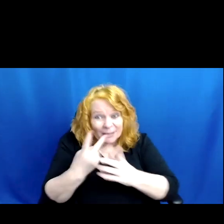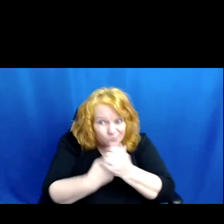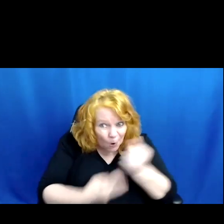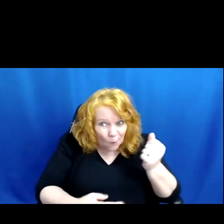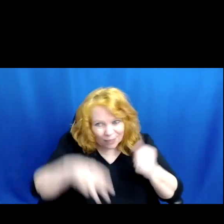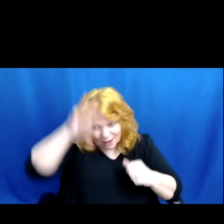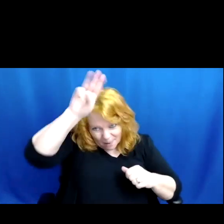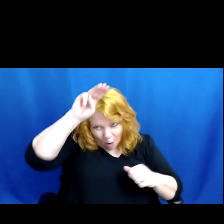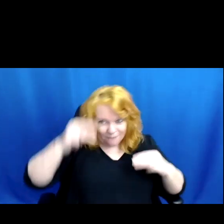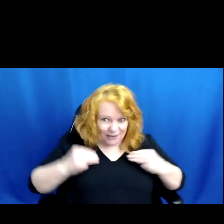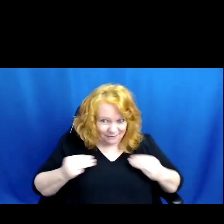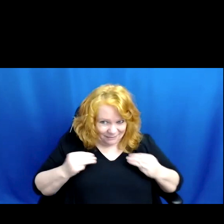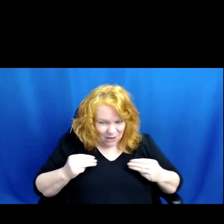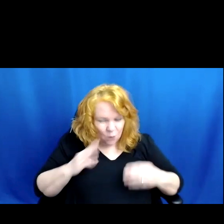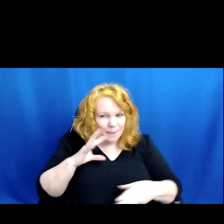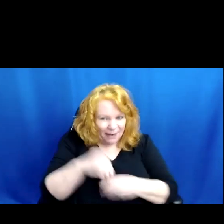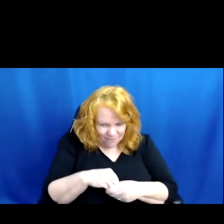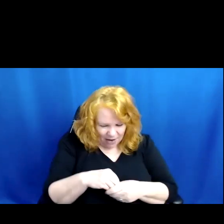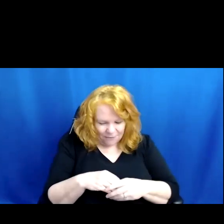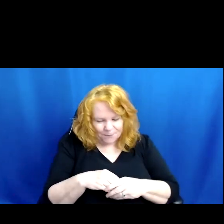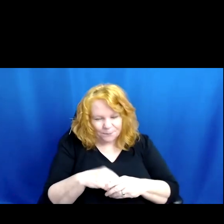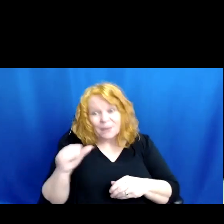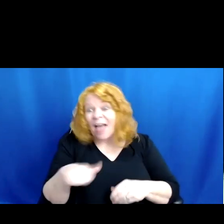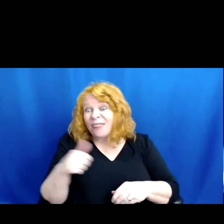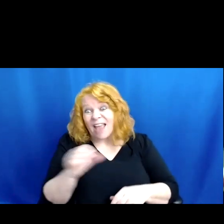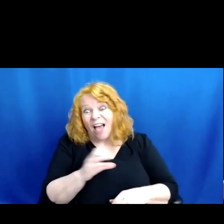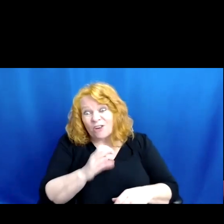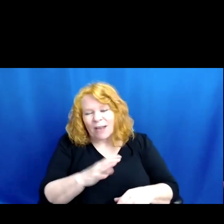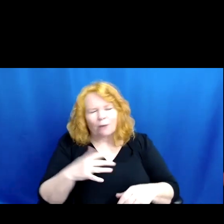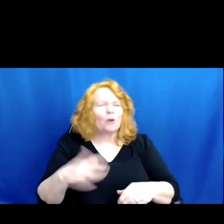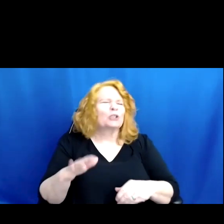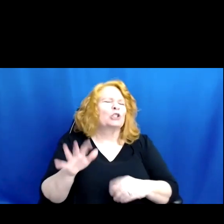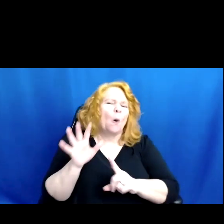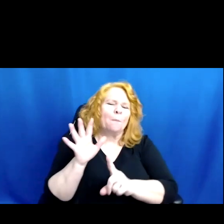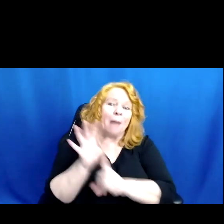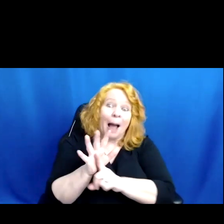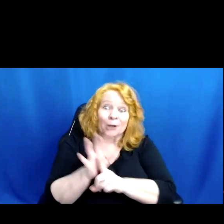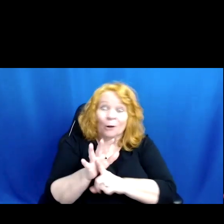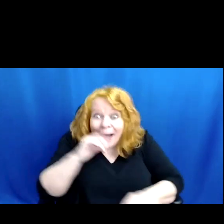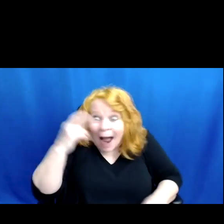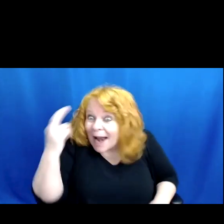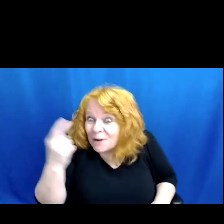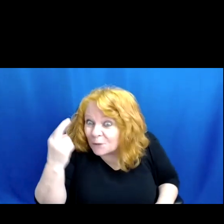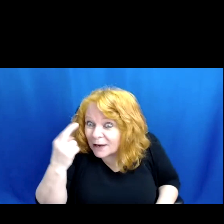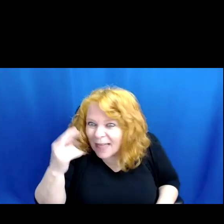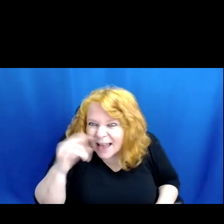Our other character who is so popular, I never knew he was going to be so popular, -- fabulously